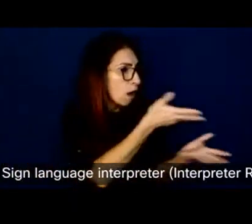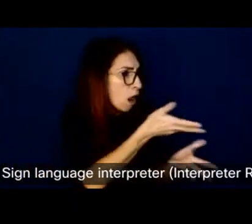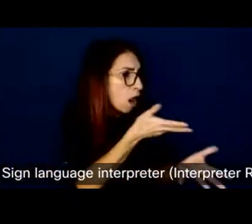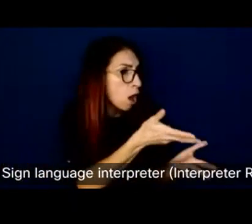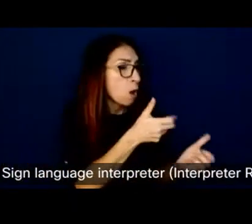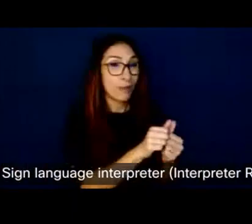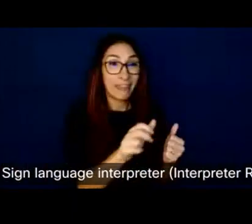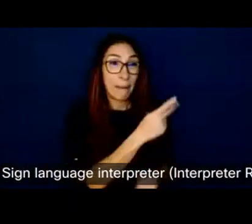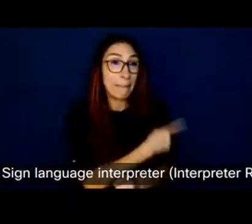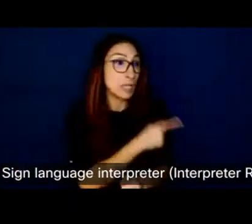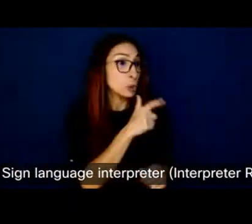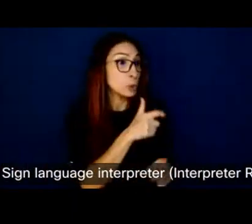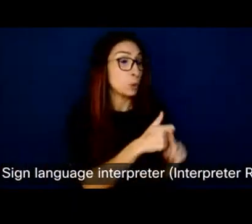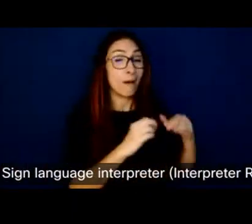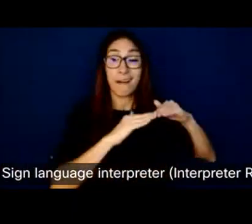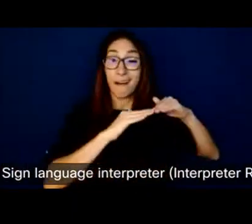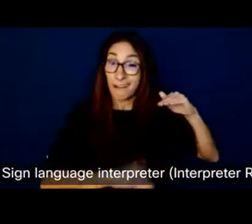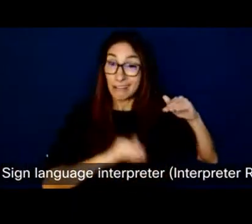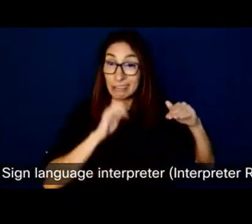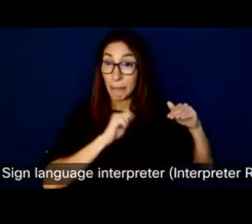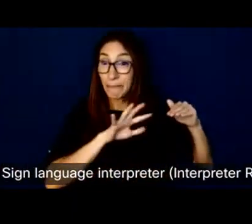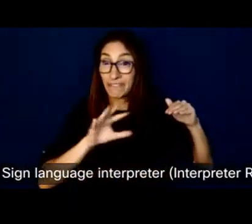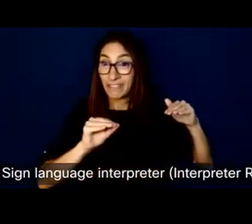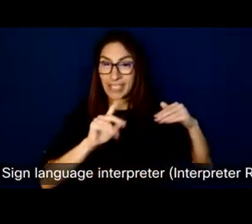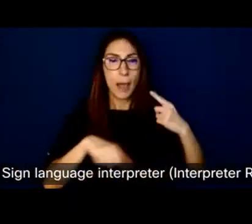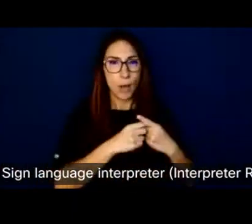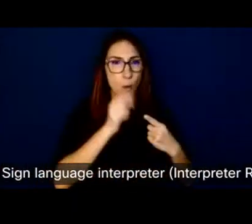coming. Part of the frustration in the community